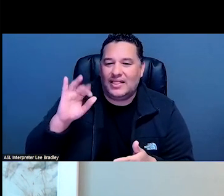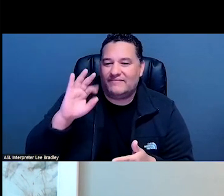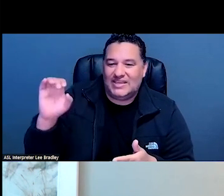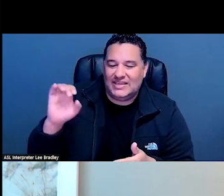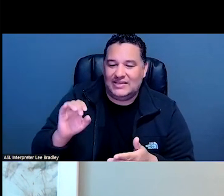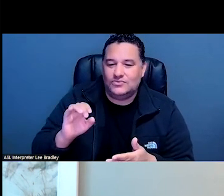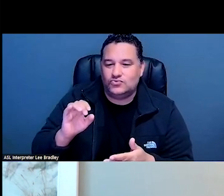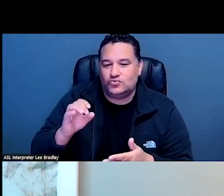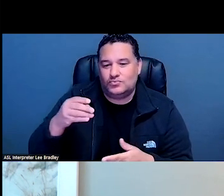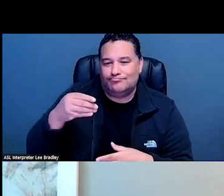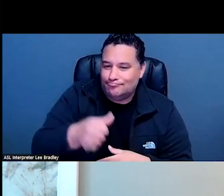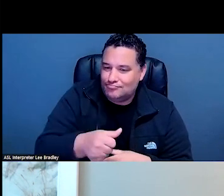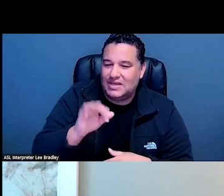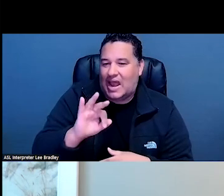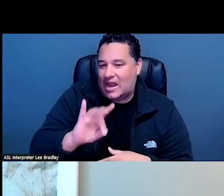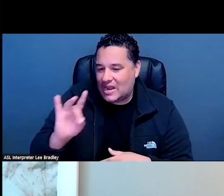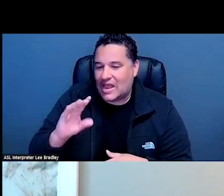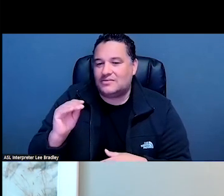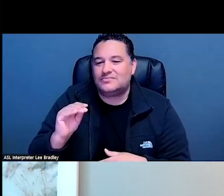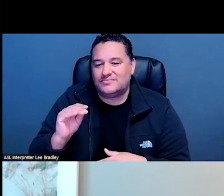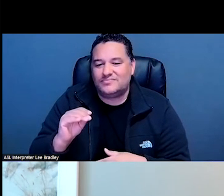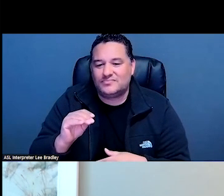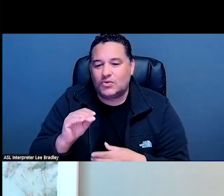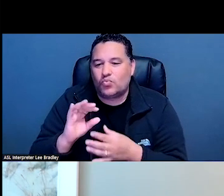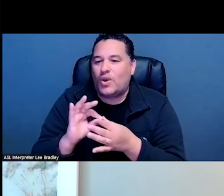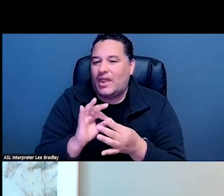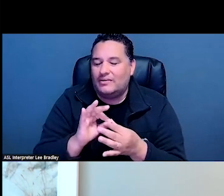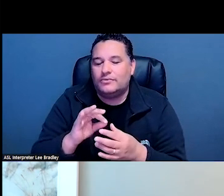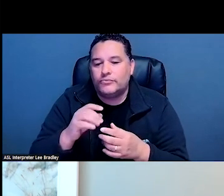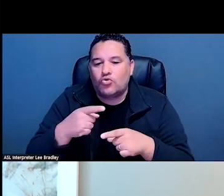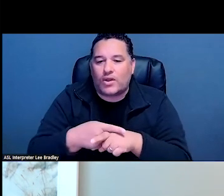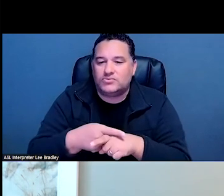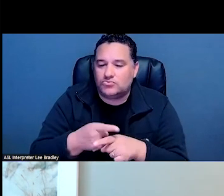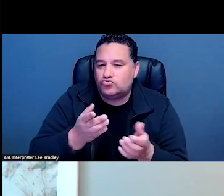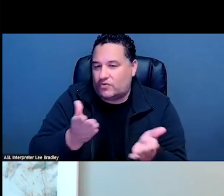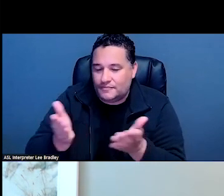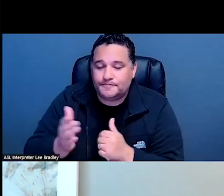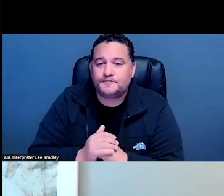TO RATCHET DOWN THE OPPOSITION TO THE PHONE BILL FEE. THAT WOULD FINANCE, # 88 AND RELATED